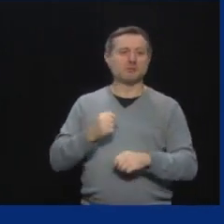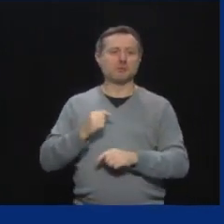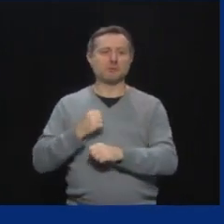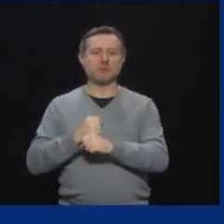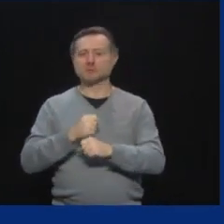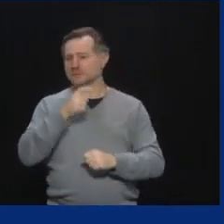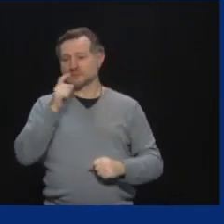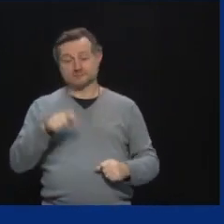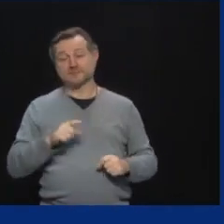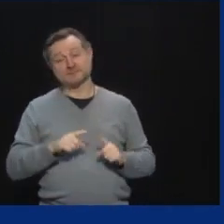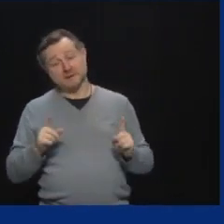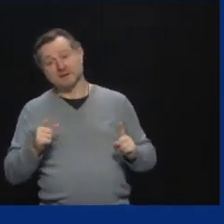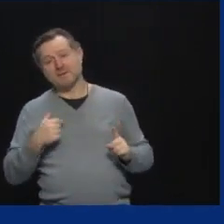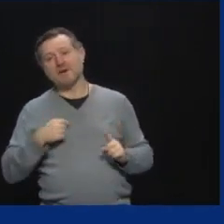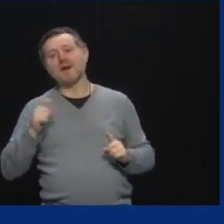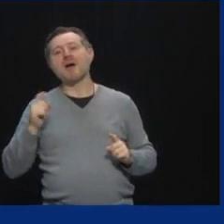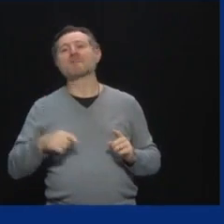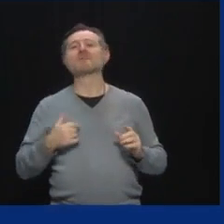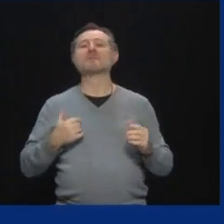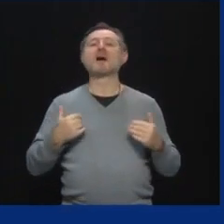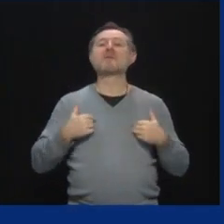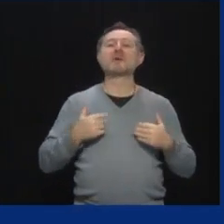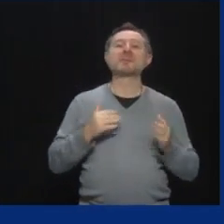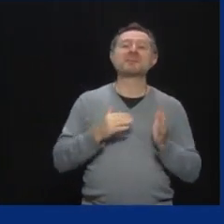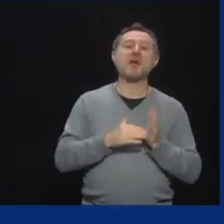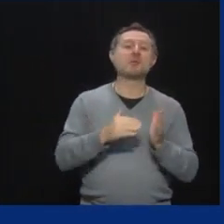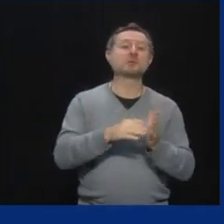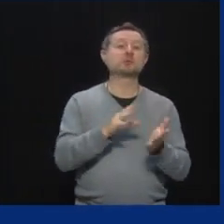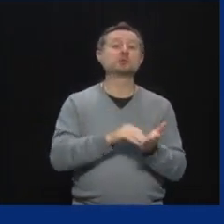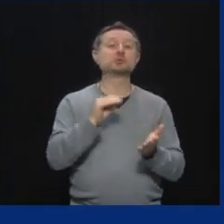were available to be deployed and anxious to get some hands on experience,